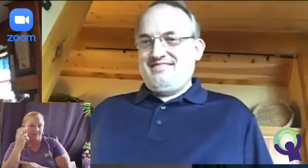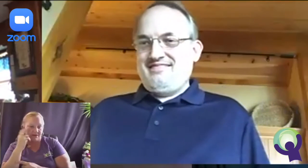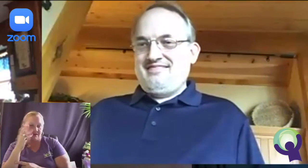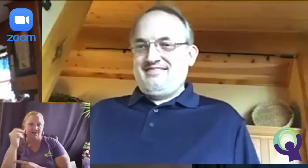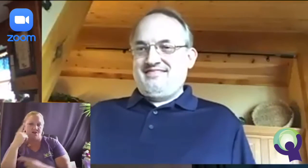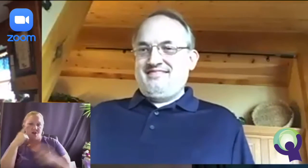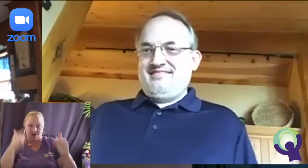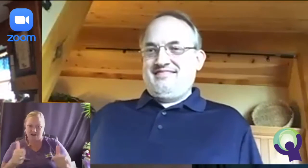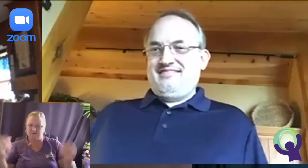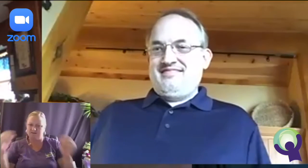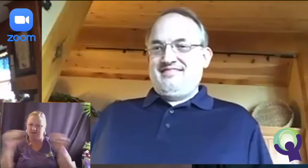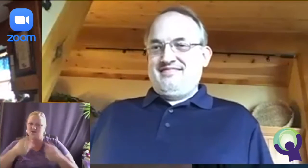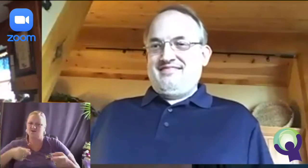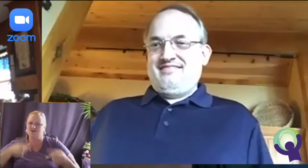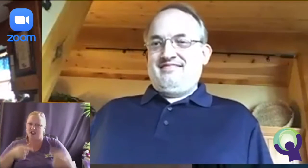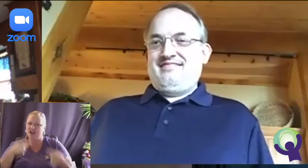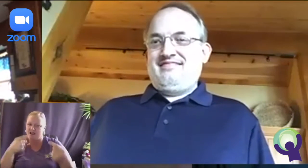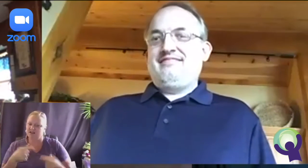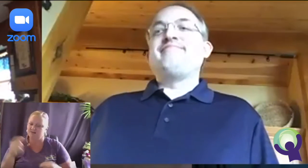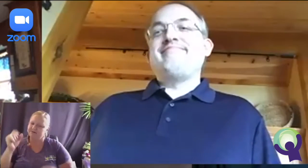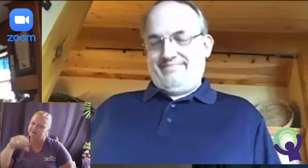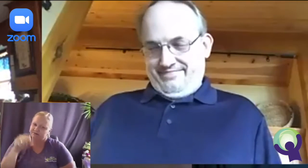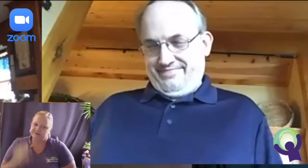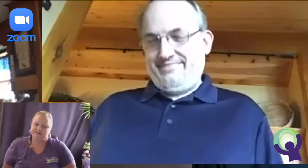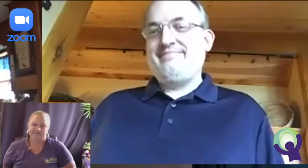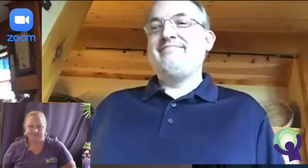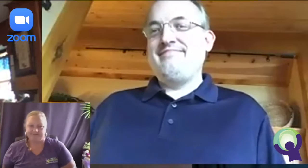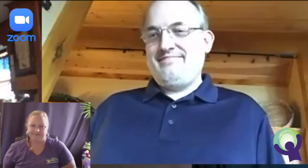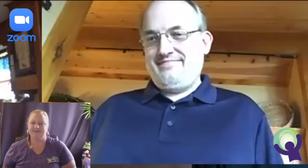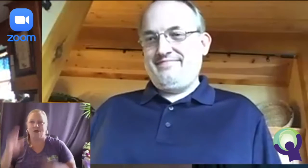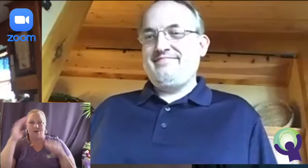and thinking about people who are Deafblind, I'm sure that's a huge struggle for them.